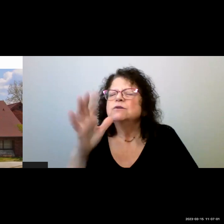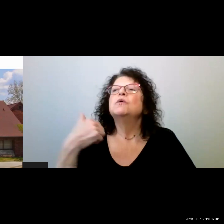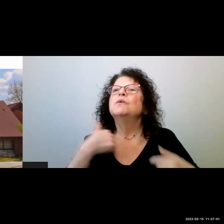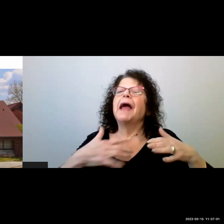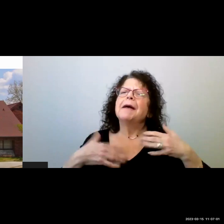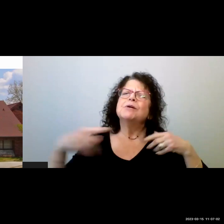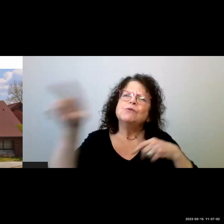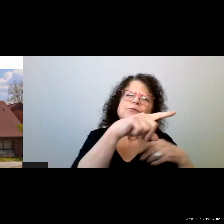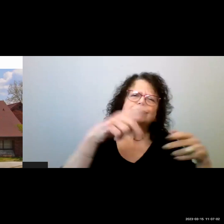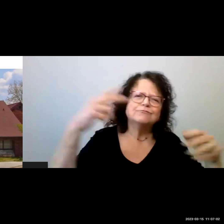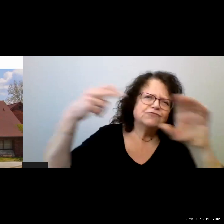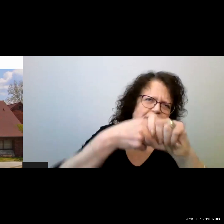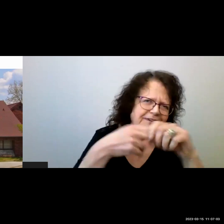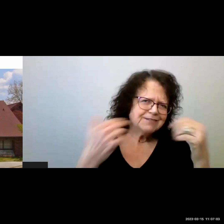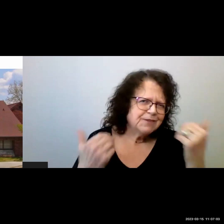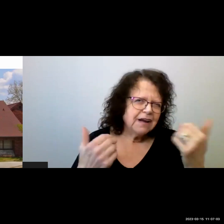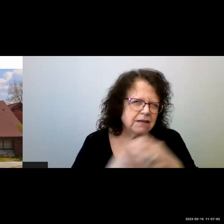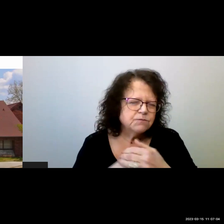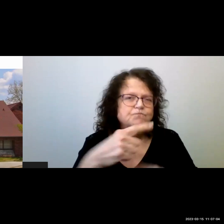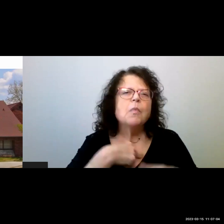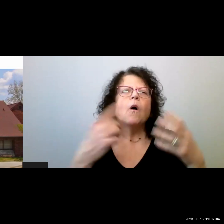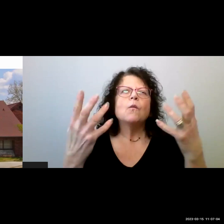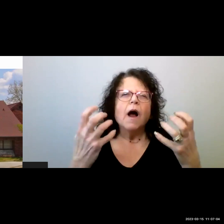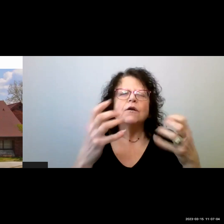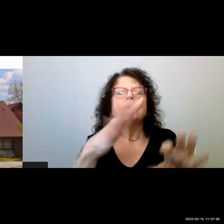us today. And I wanted to -- my name is Matt Norris